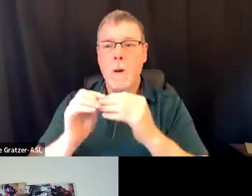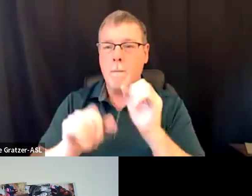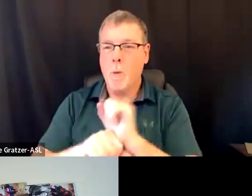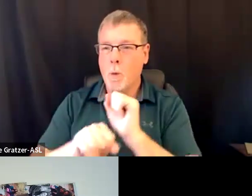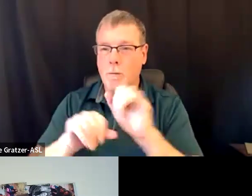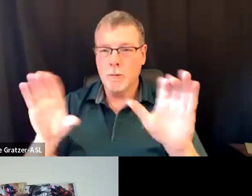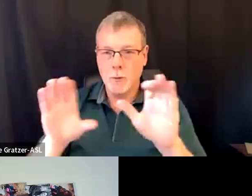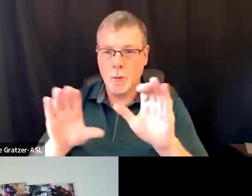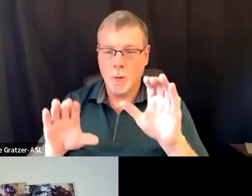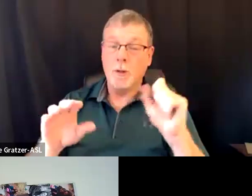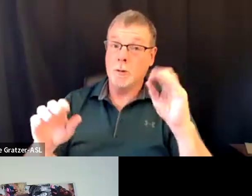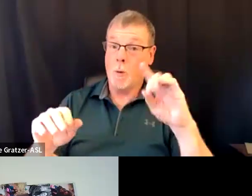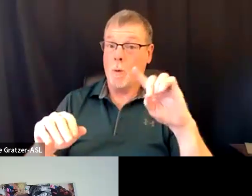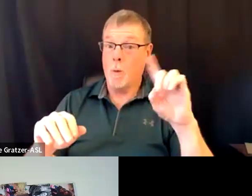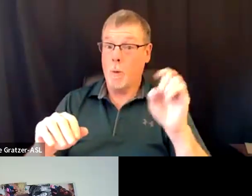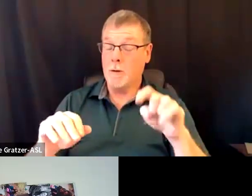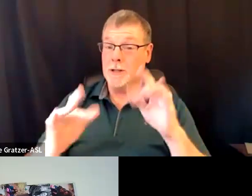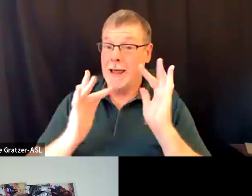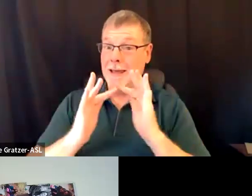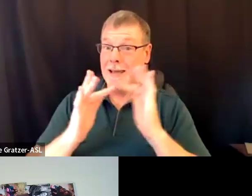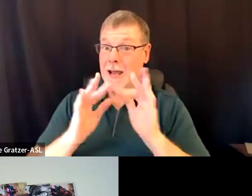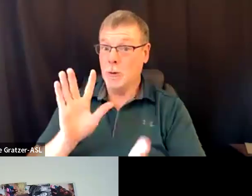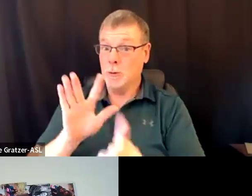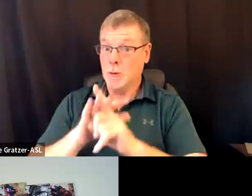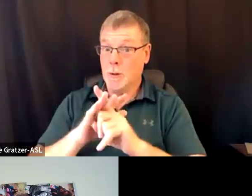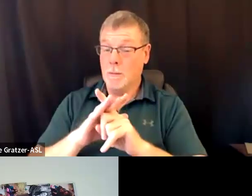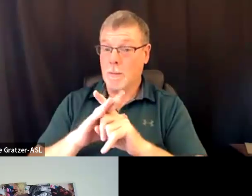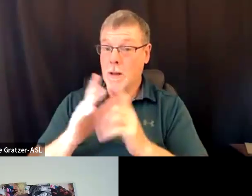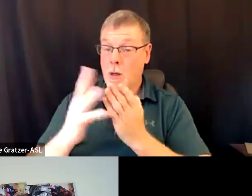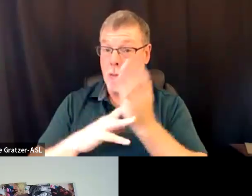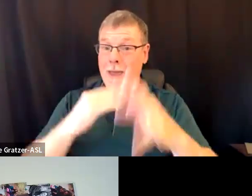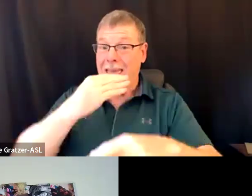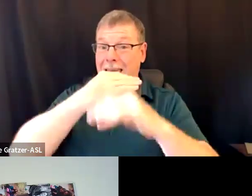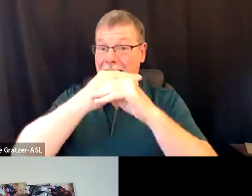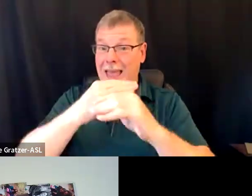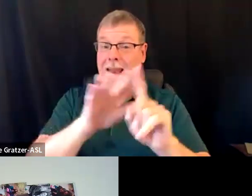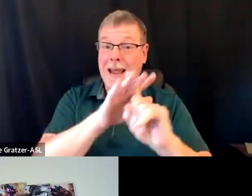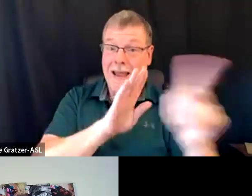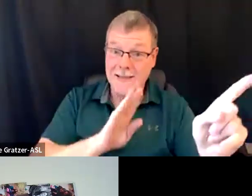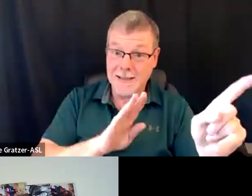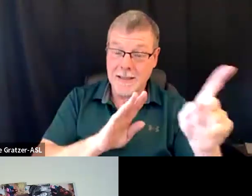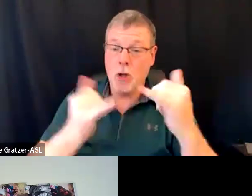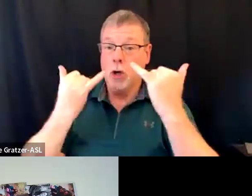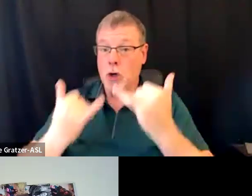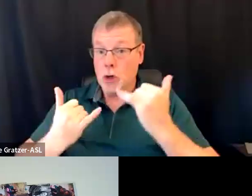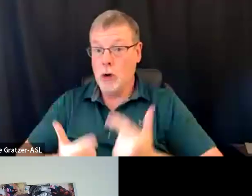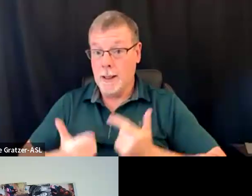And so the question is, "Do the contacts show up in reports only via add and exit entries, current living or referrals or notes?"